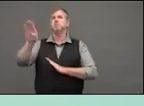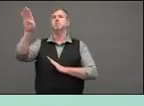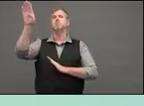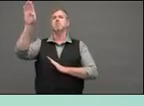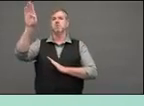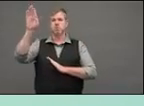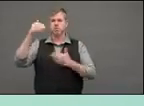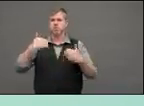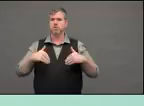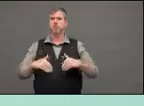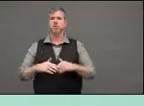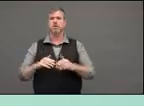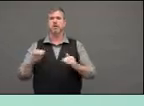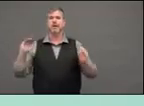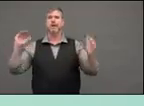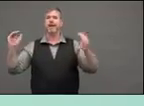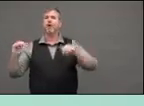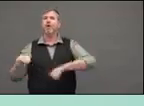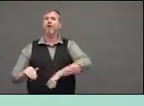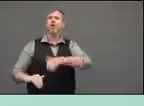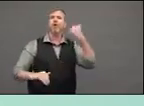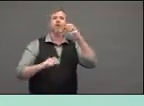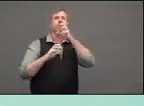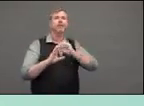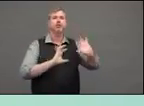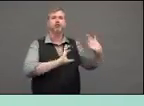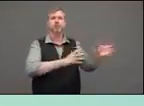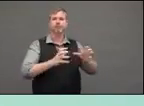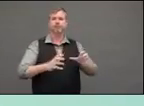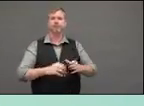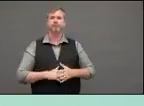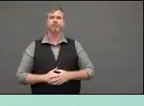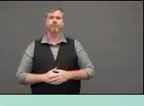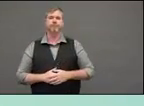those and other age groups especially you know the rate at which this grows so